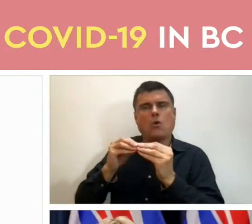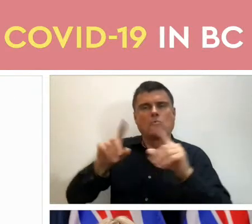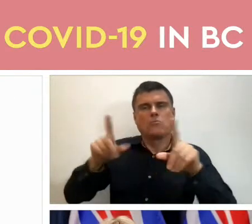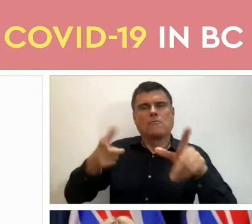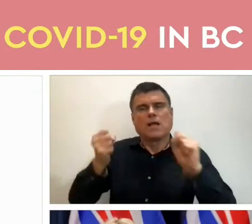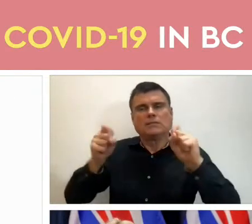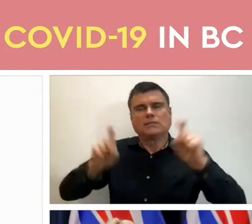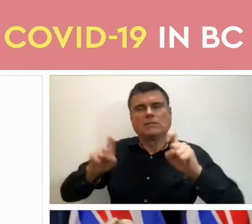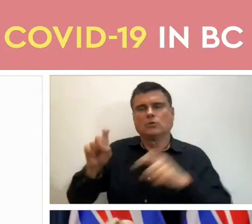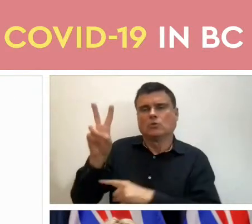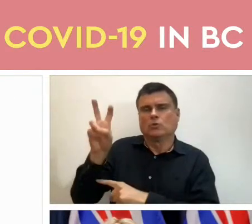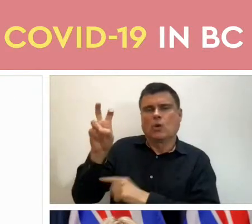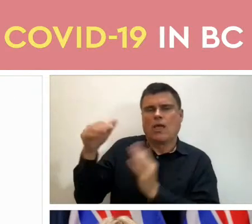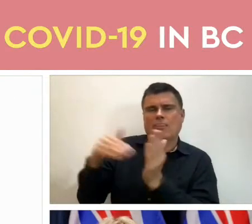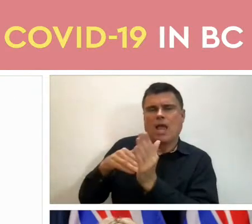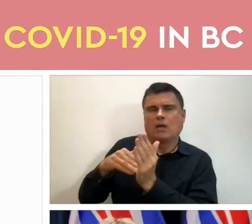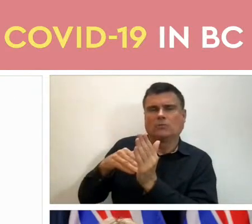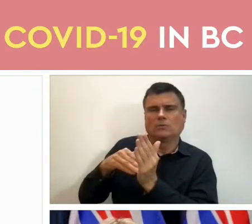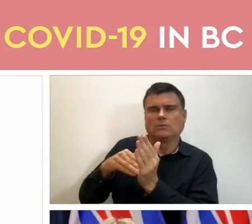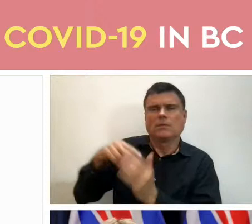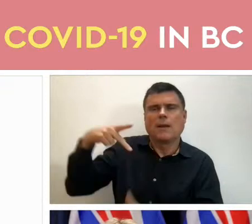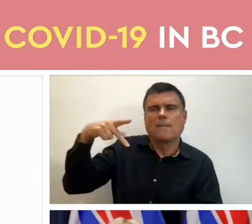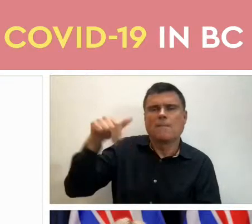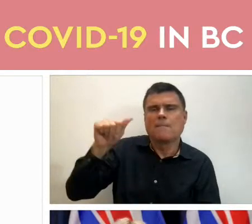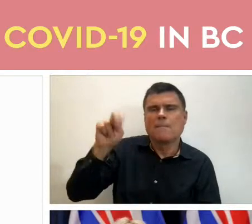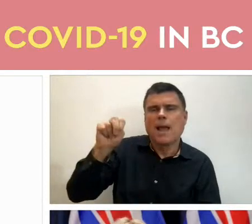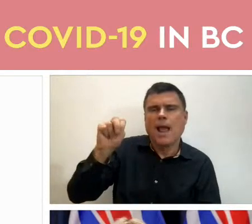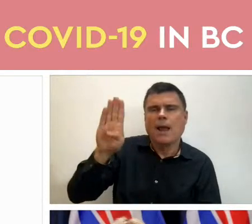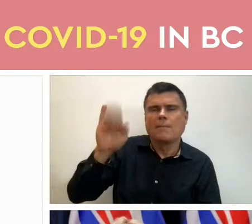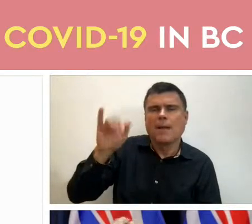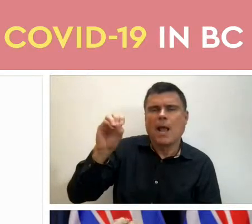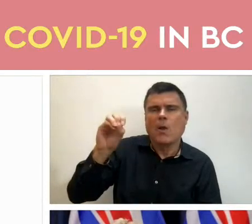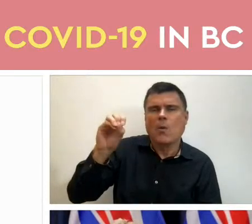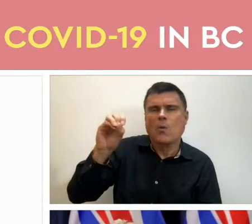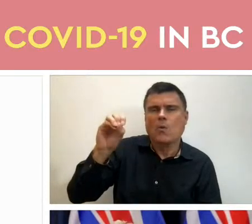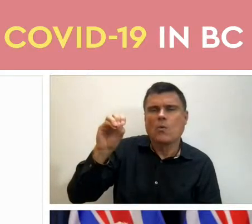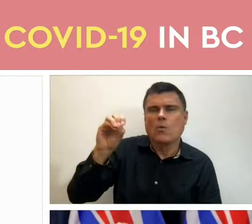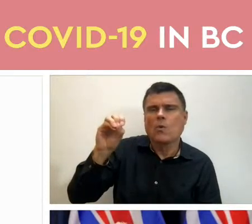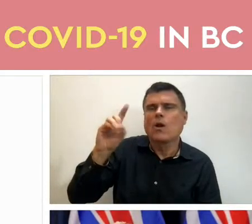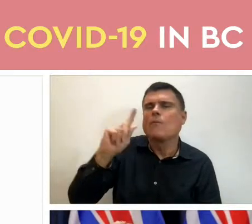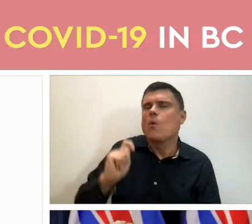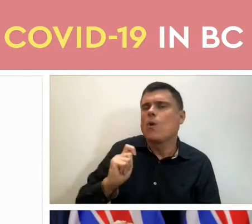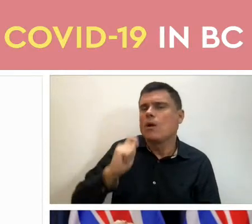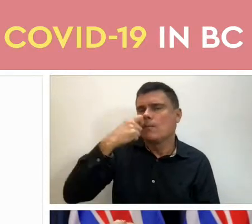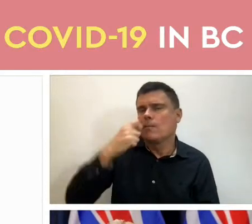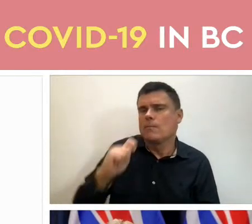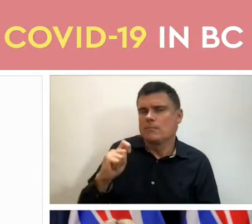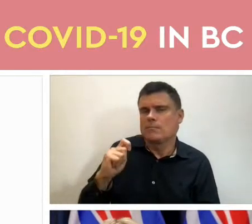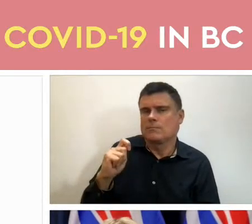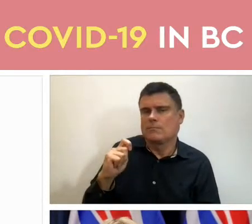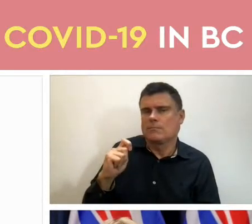These are the ones with the Naval swab that can be broken down and used for individual